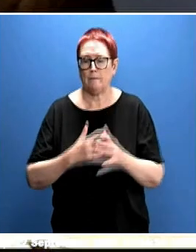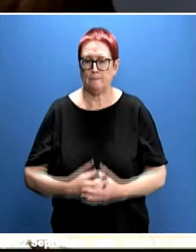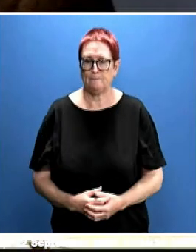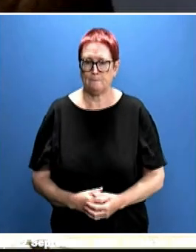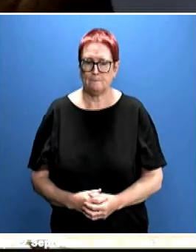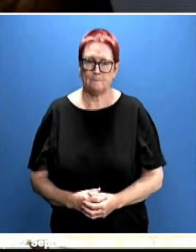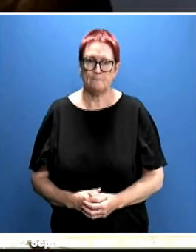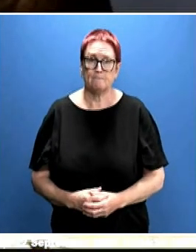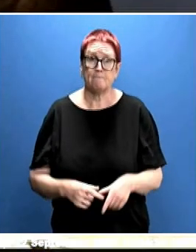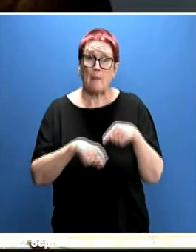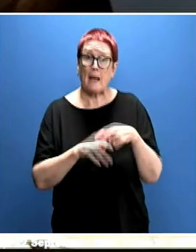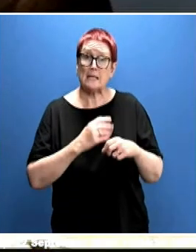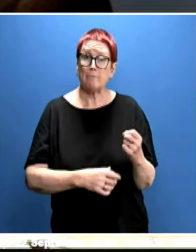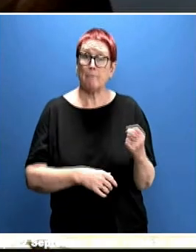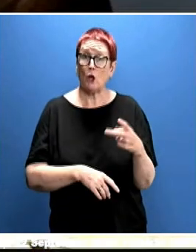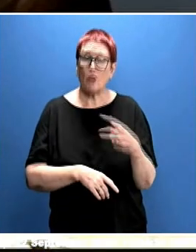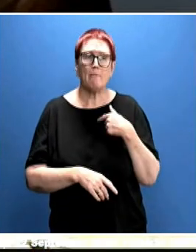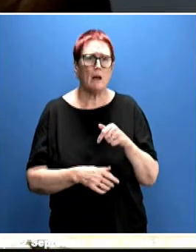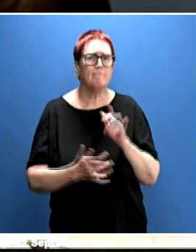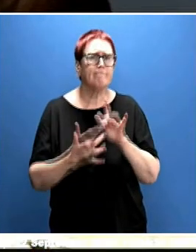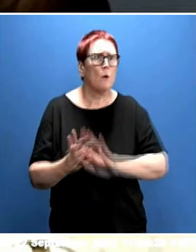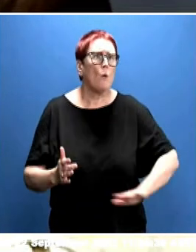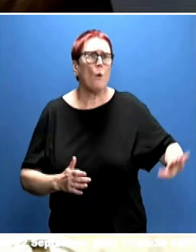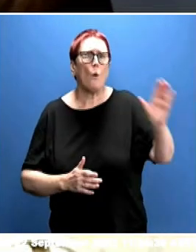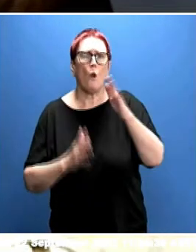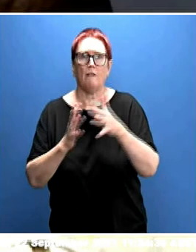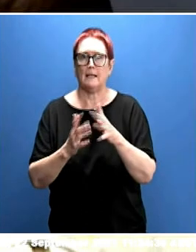We're based in the Perth head office, but we do outreach across the whole State.